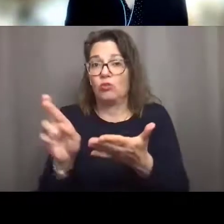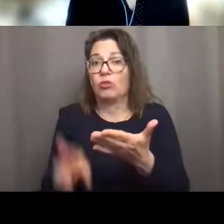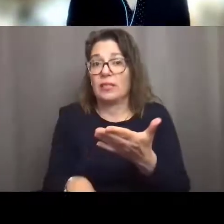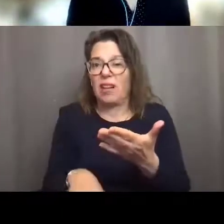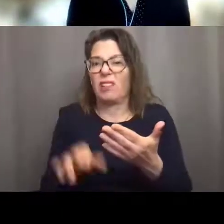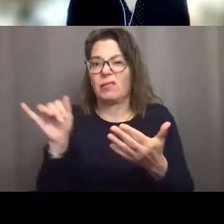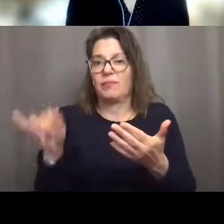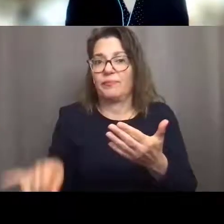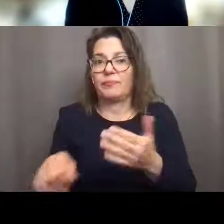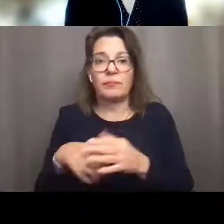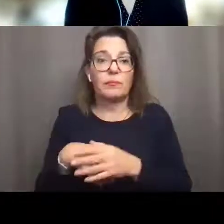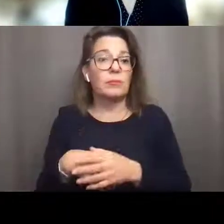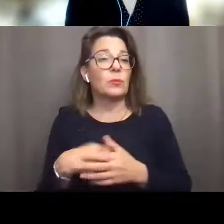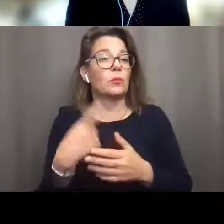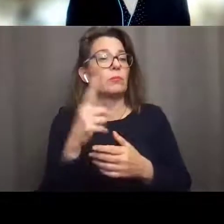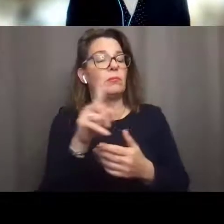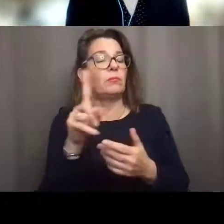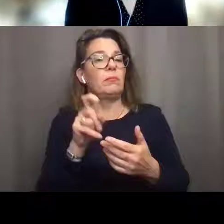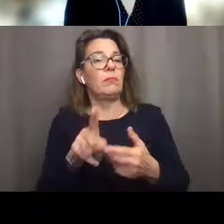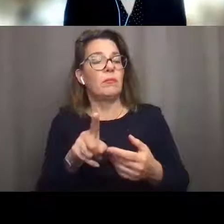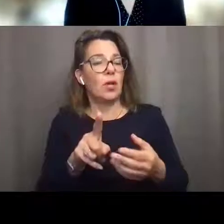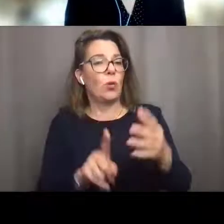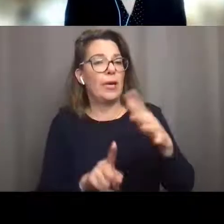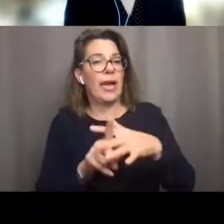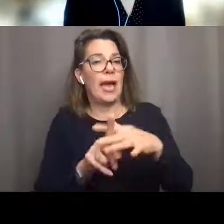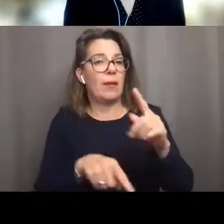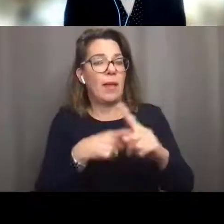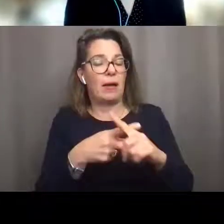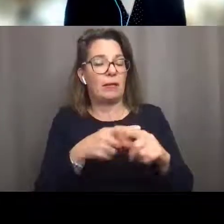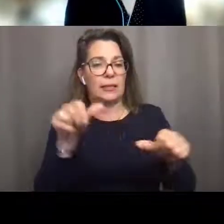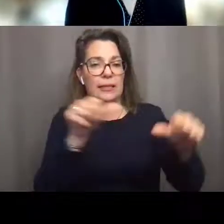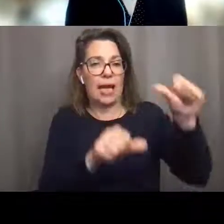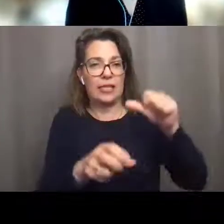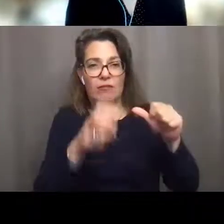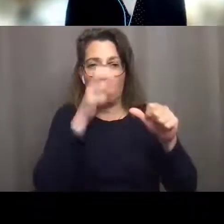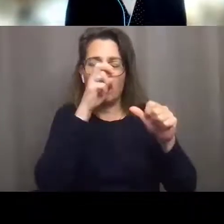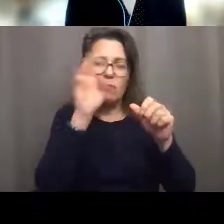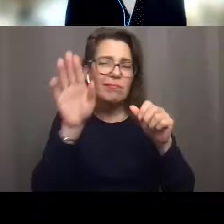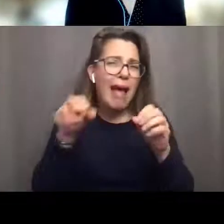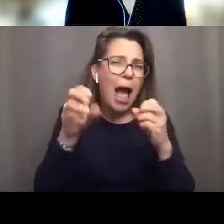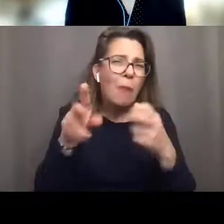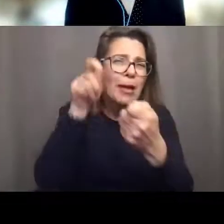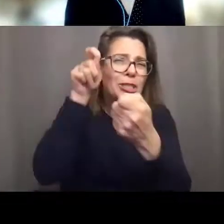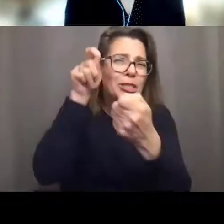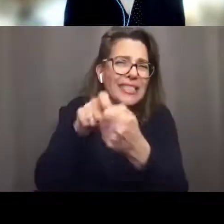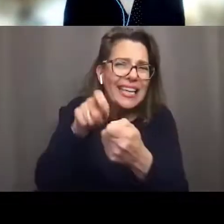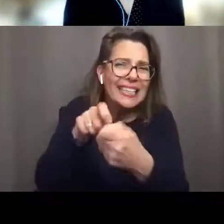So one question we get around scientific rigor is, how much detail should I include to address this?